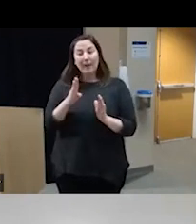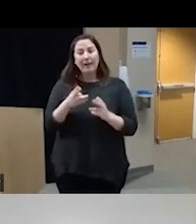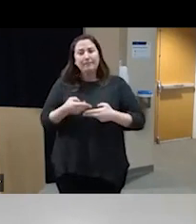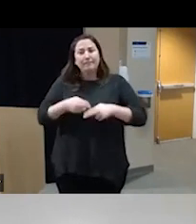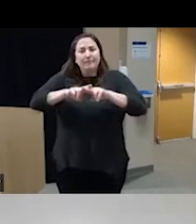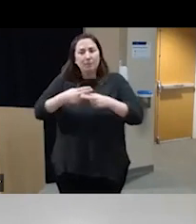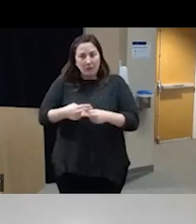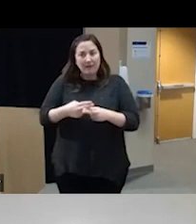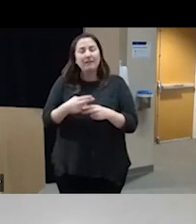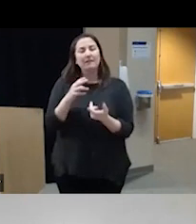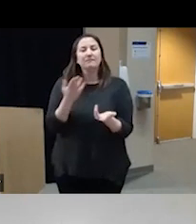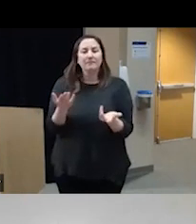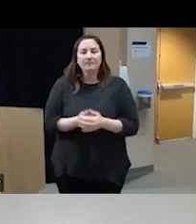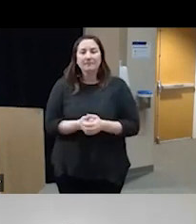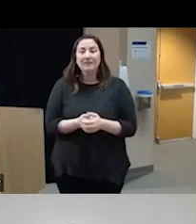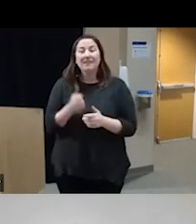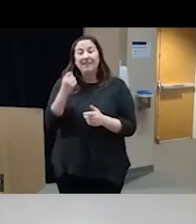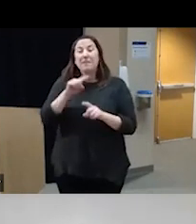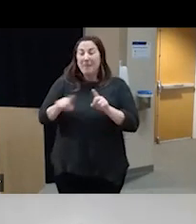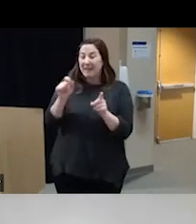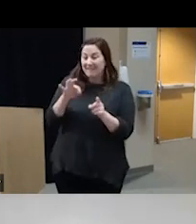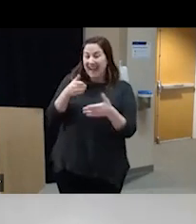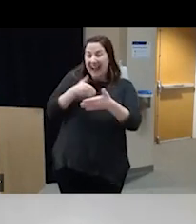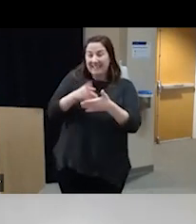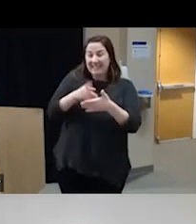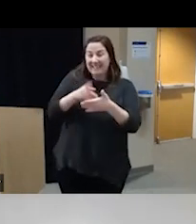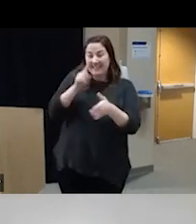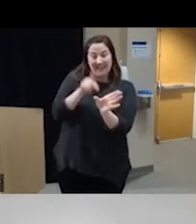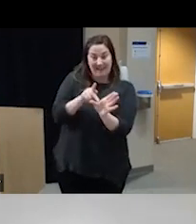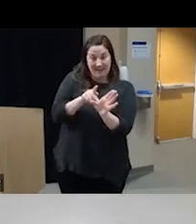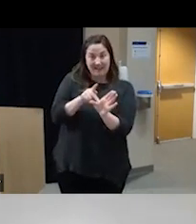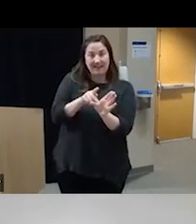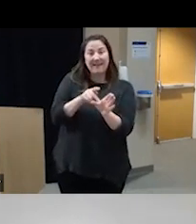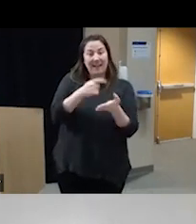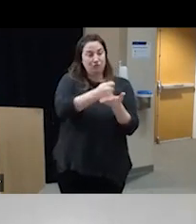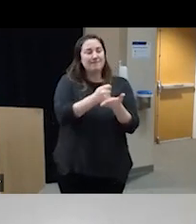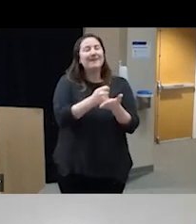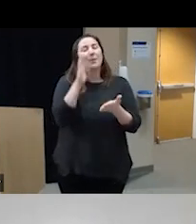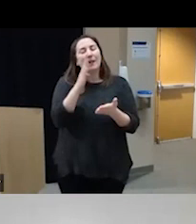body weight but antipsychotic treatments seem to drive this even further significantly with